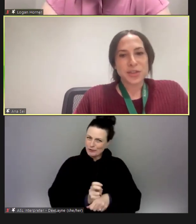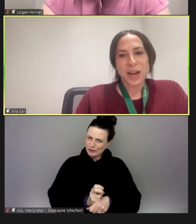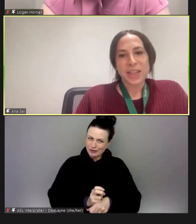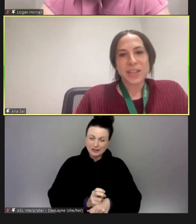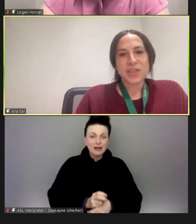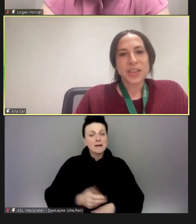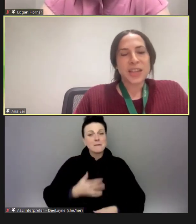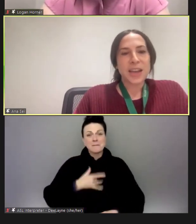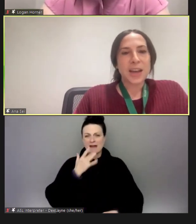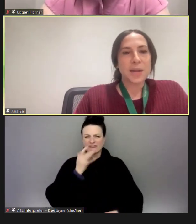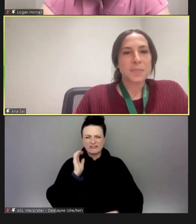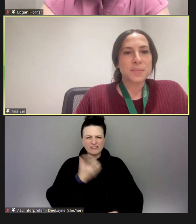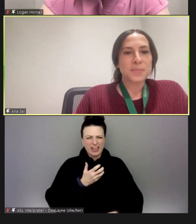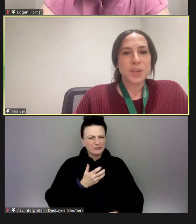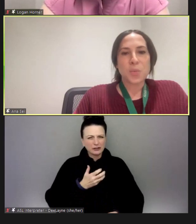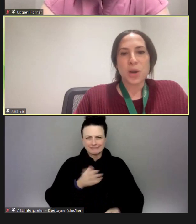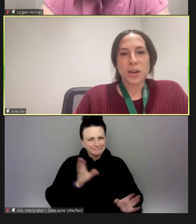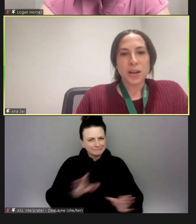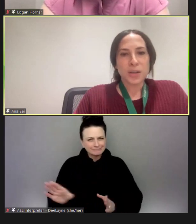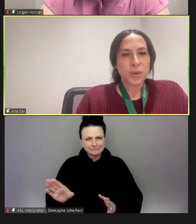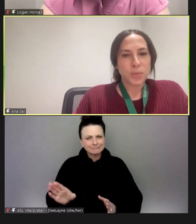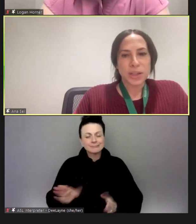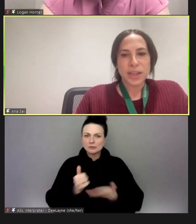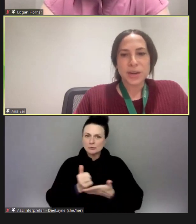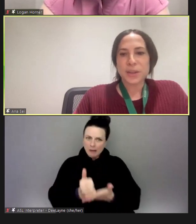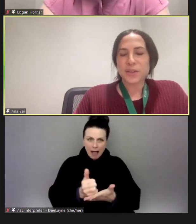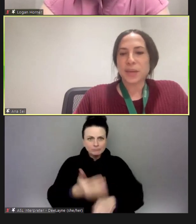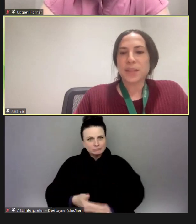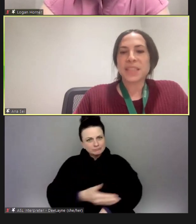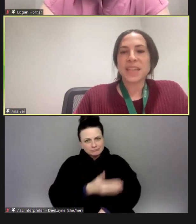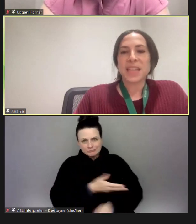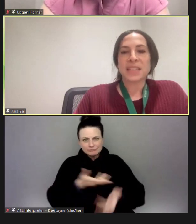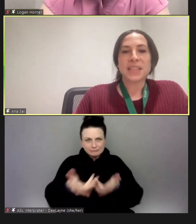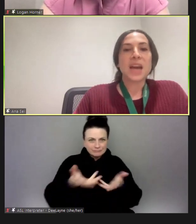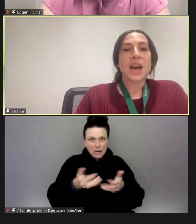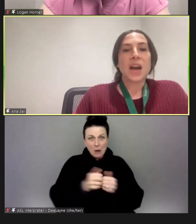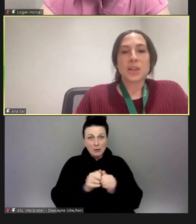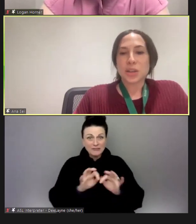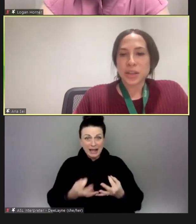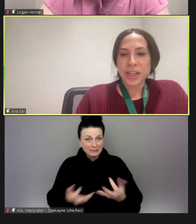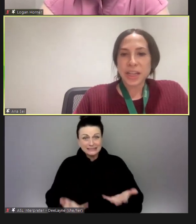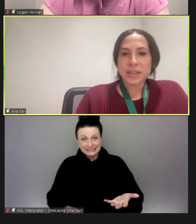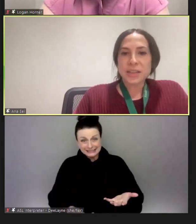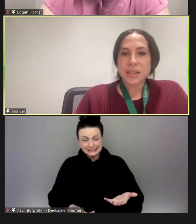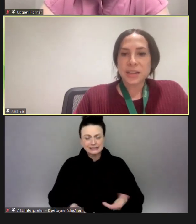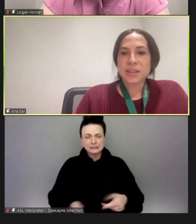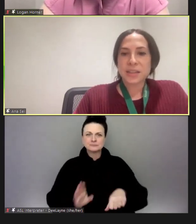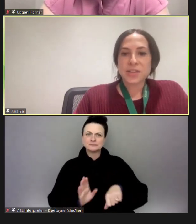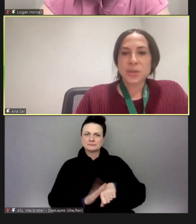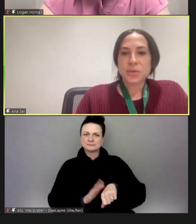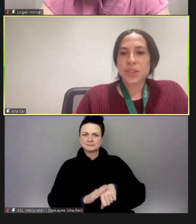strategy um to work on when working with